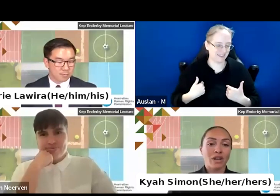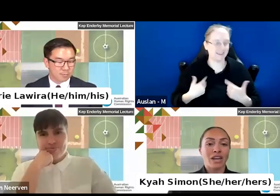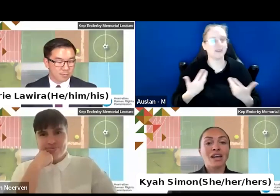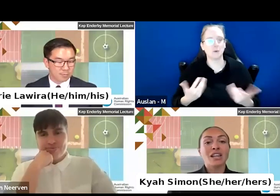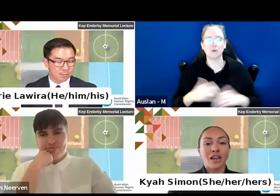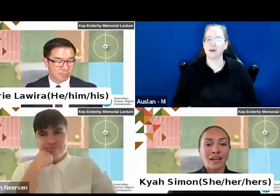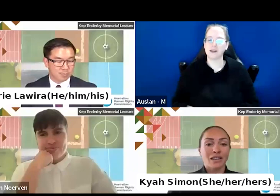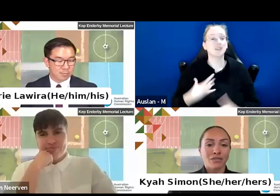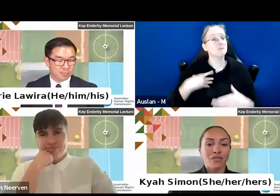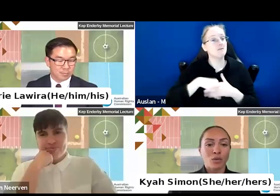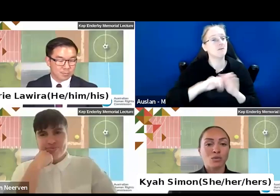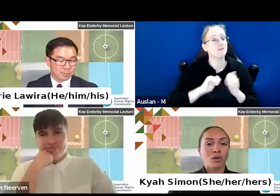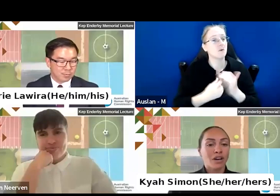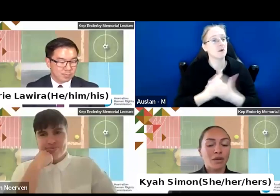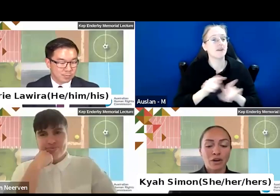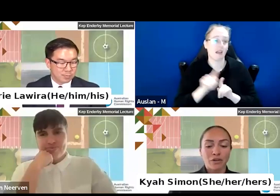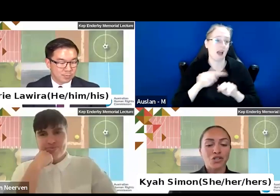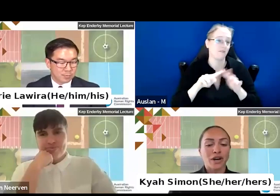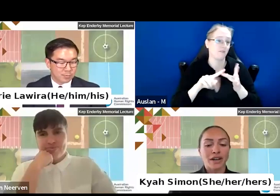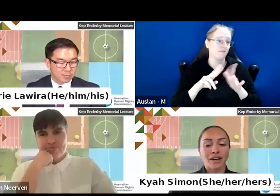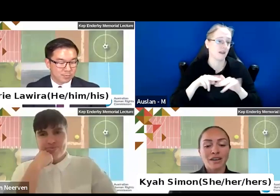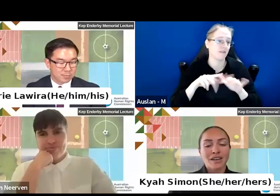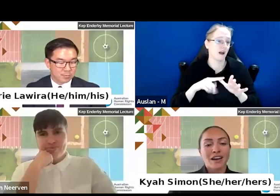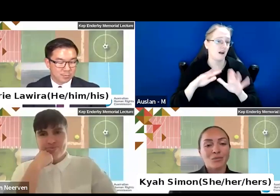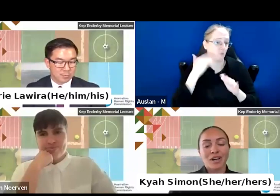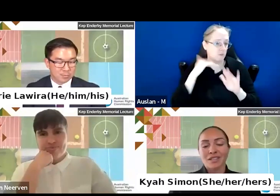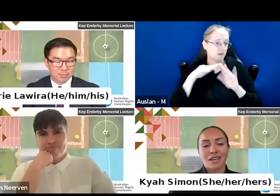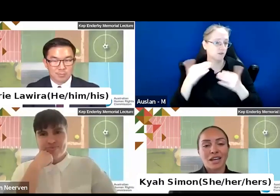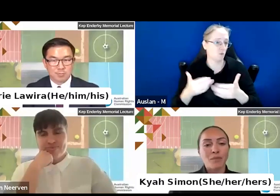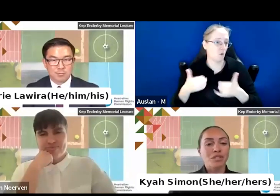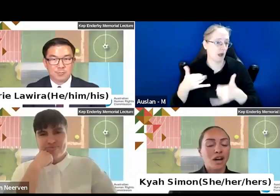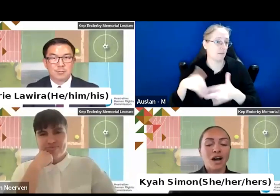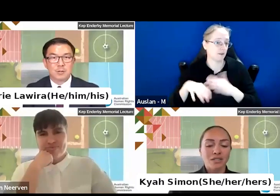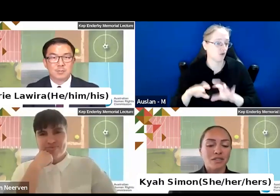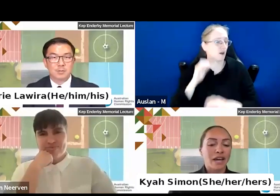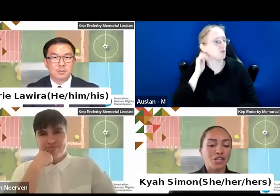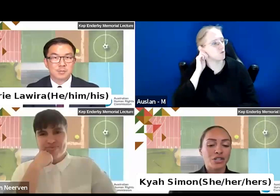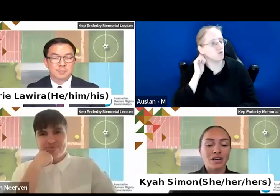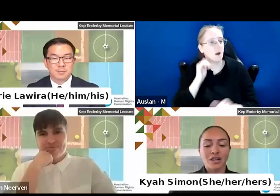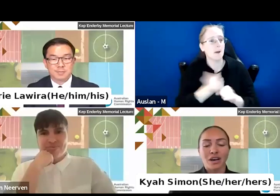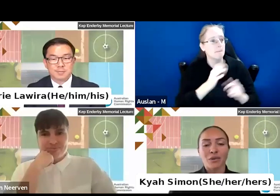event like the FIFA Women's World Cup here in Australia, like I said, it captured the hearts of the nation,